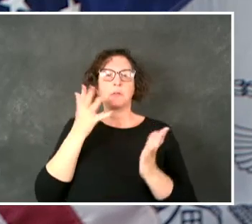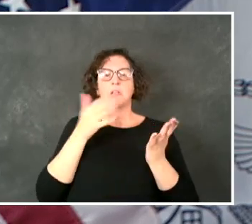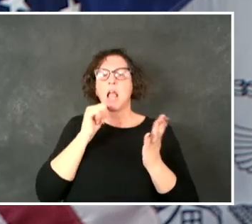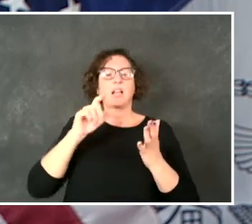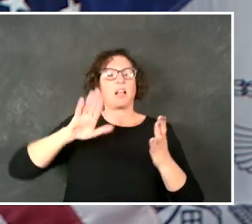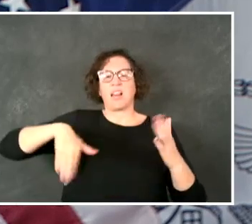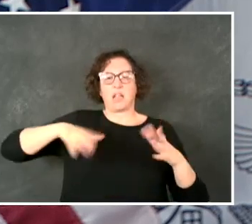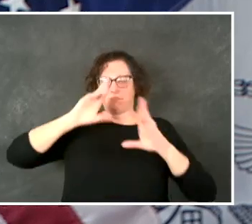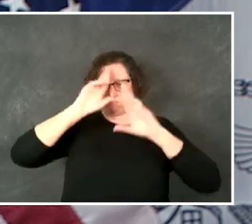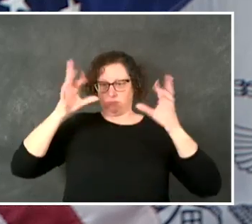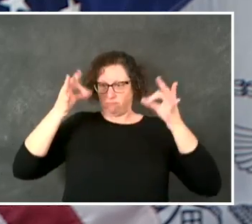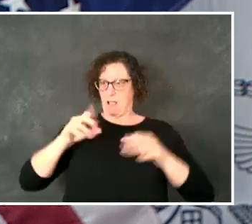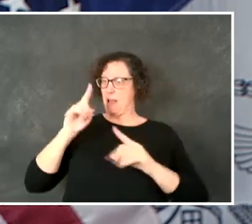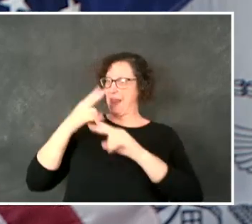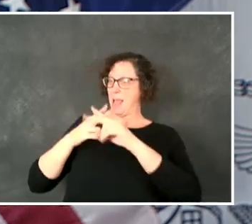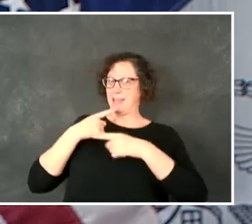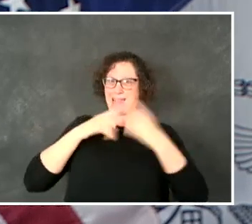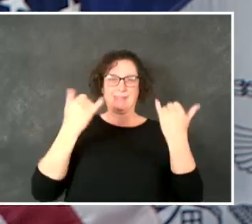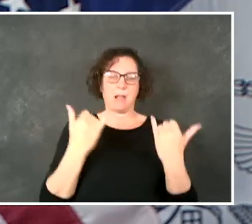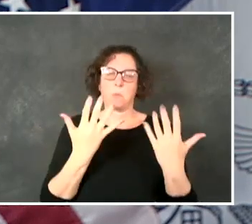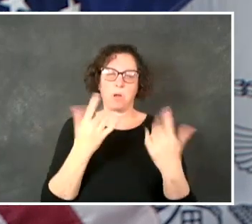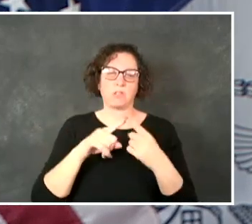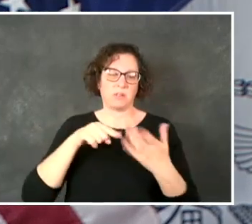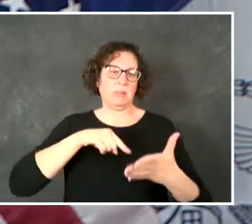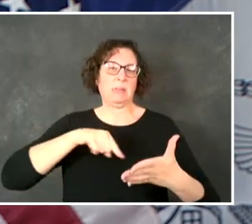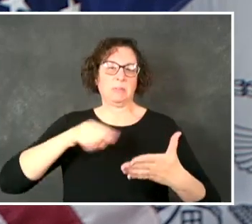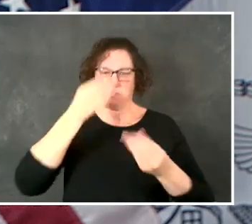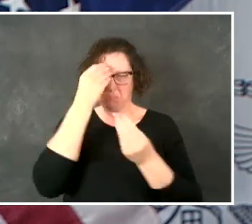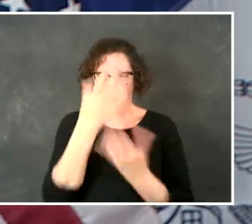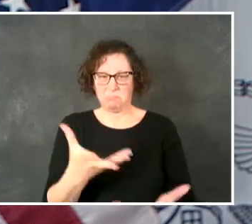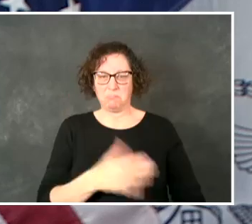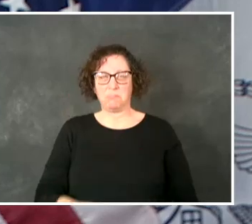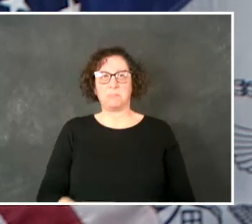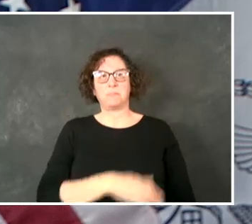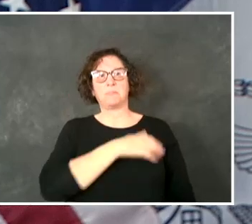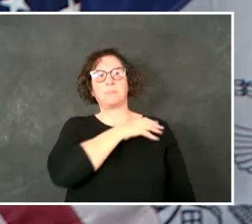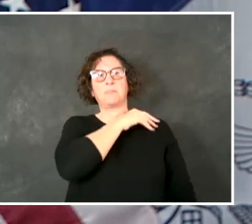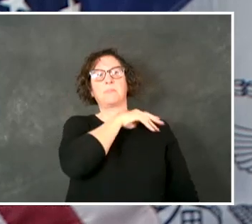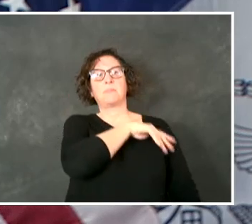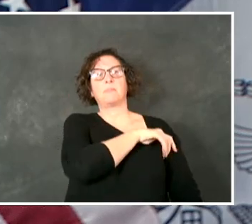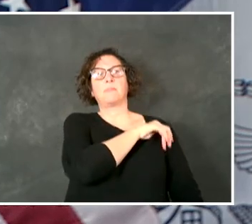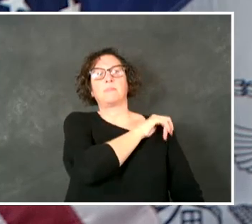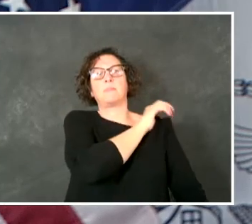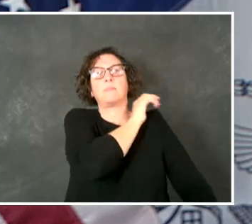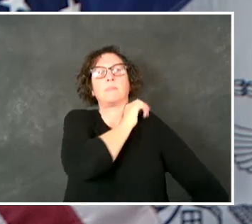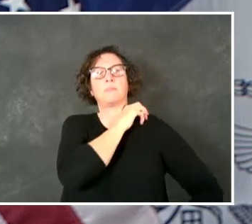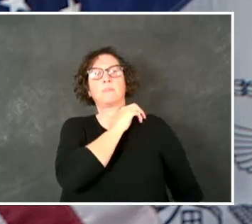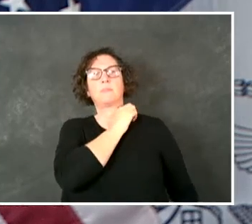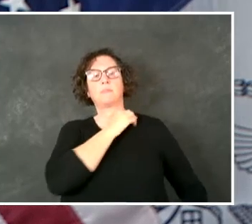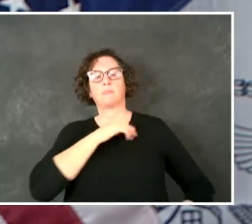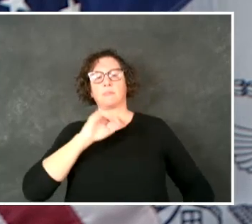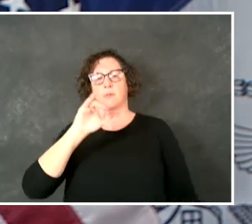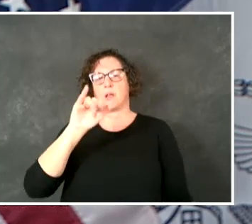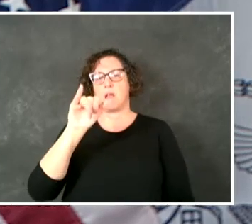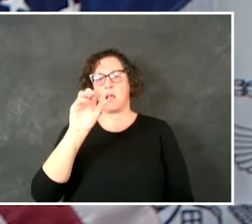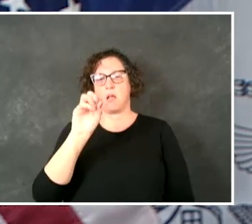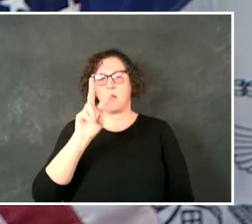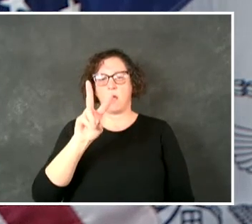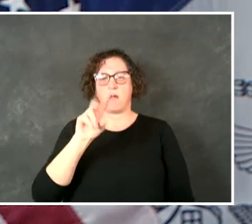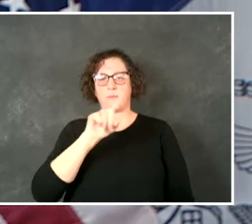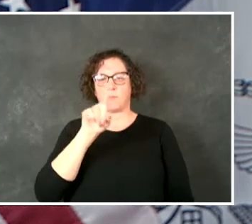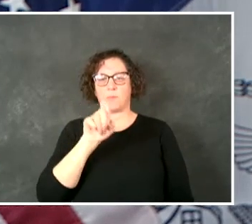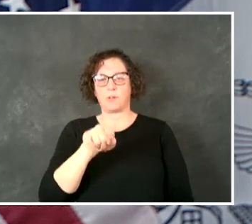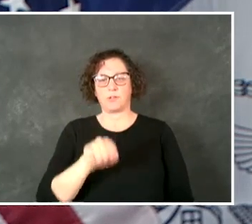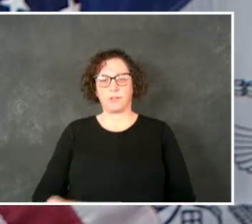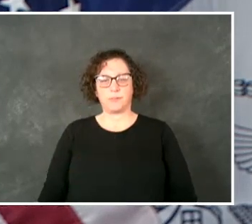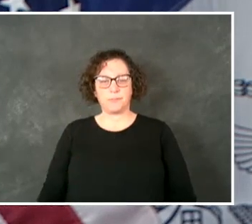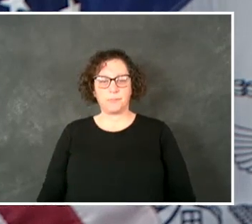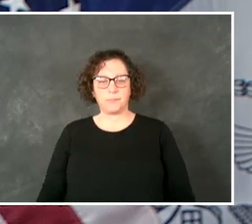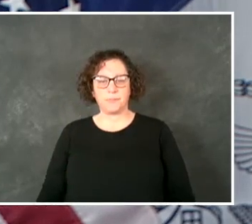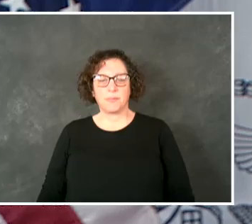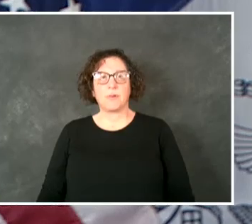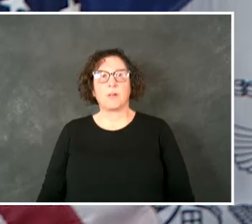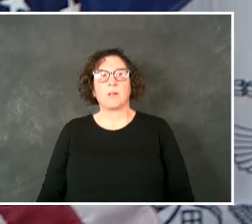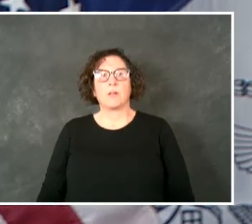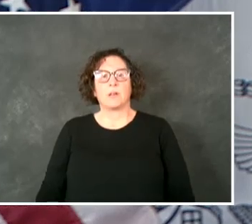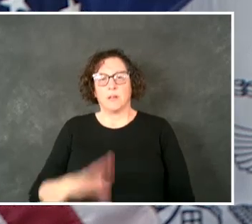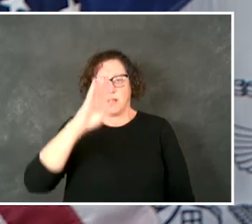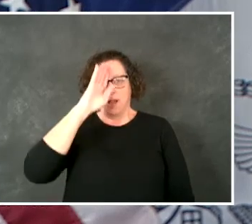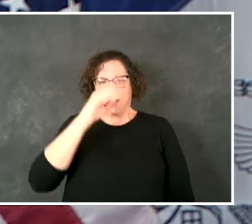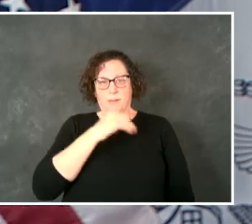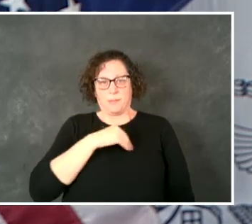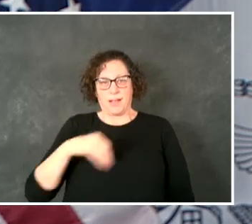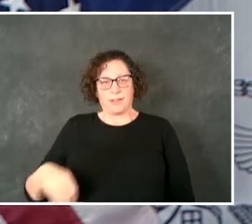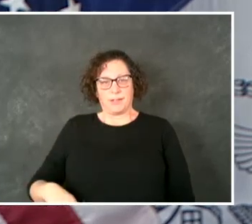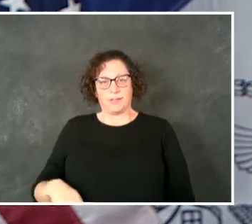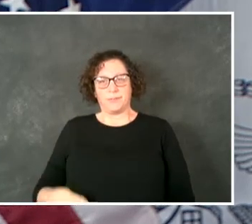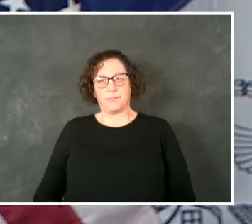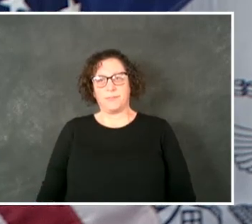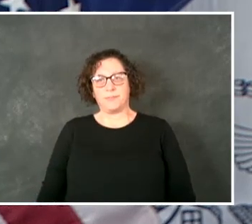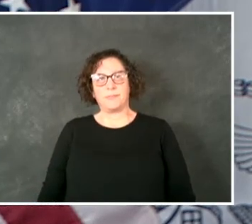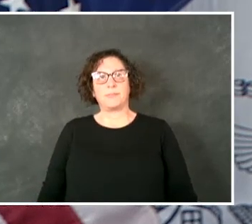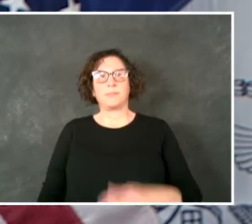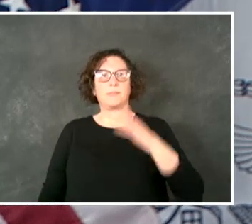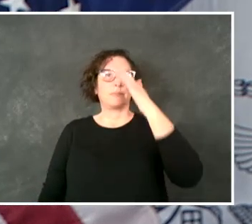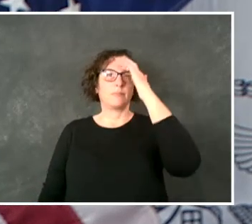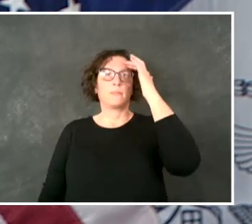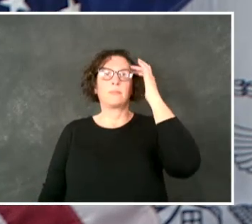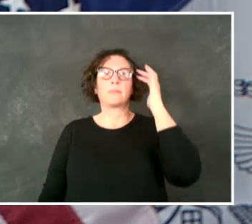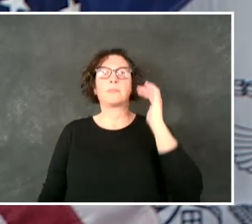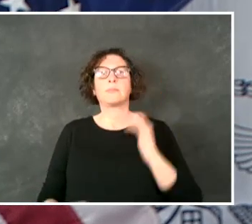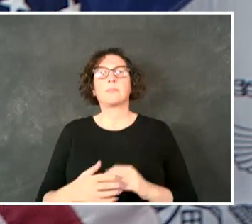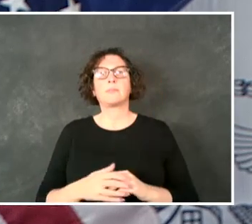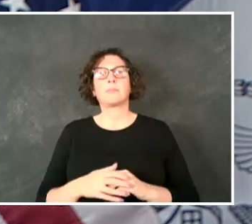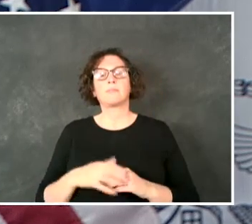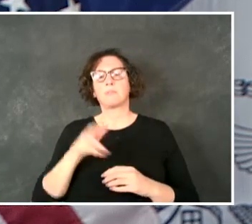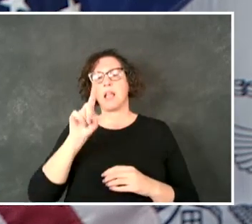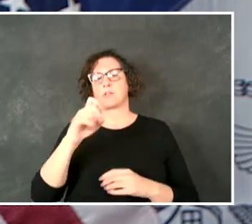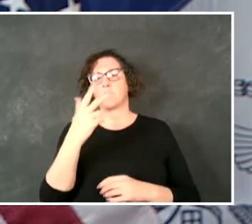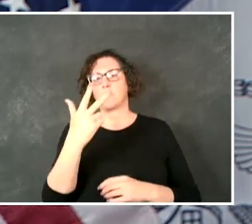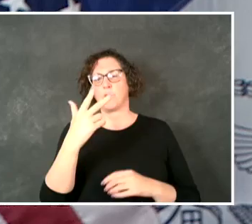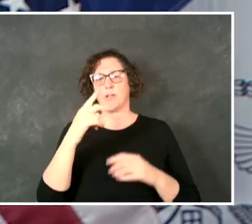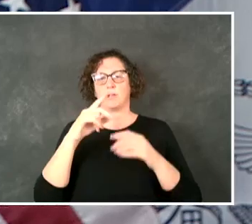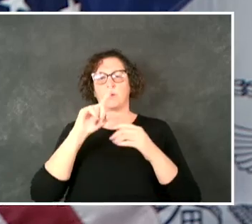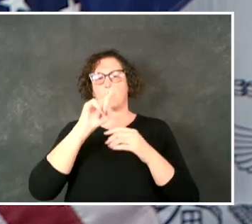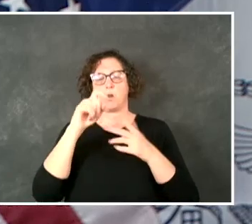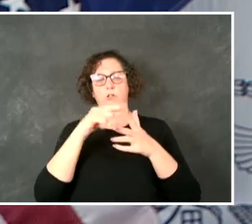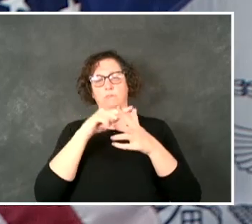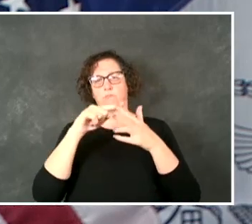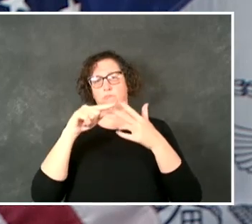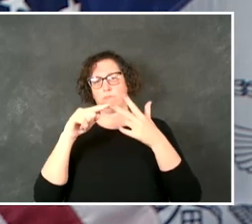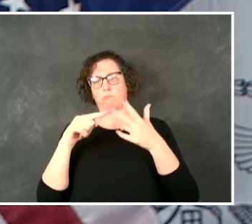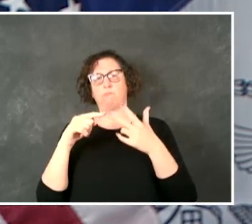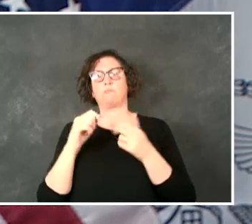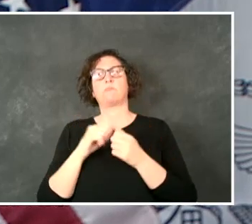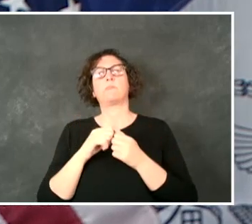ANNOUNCED.